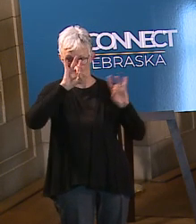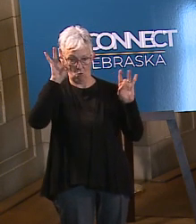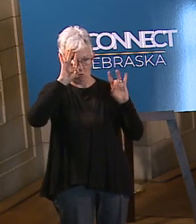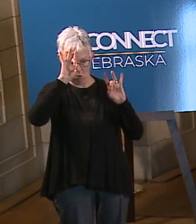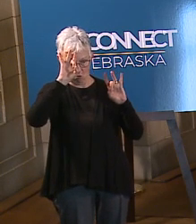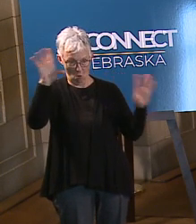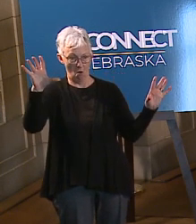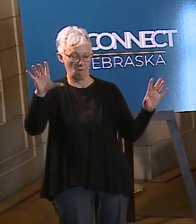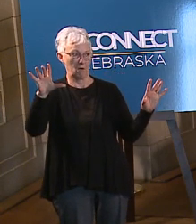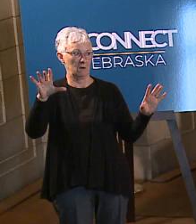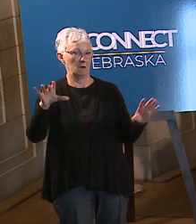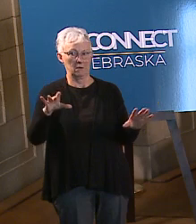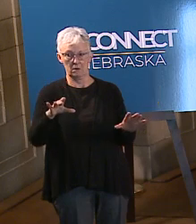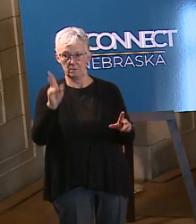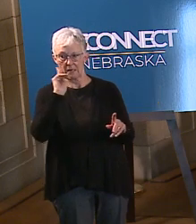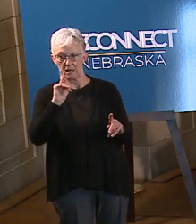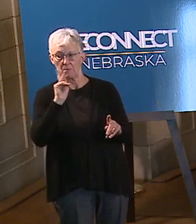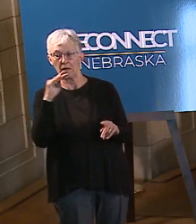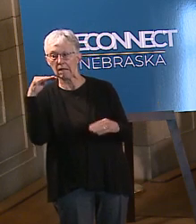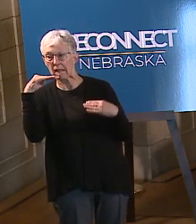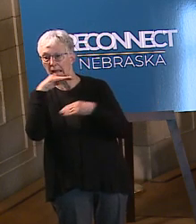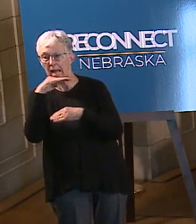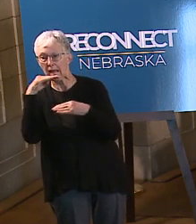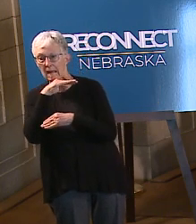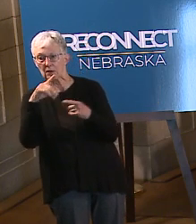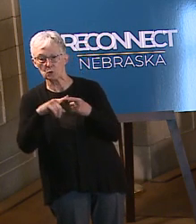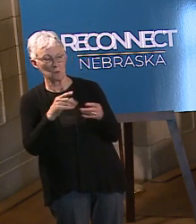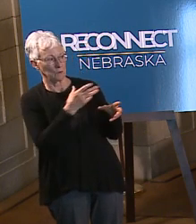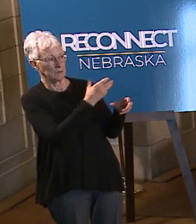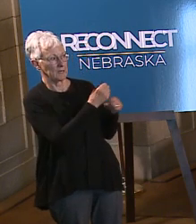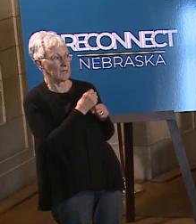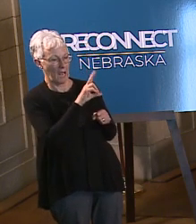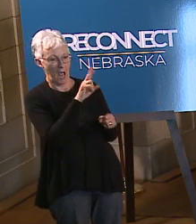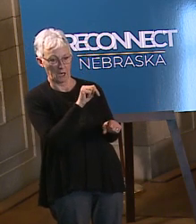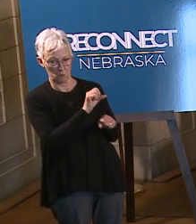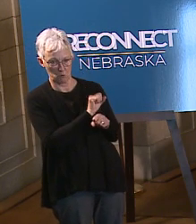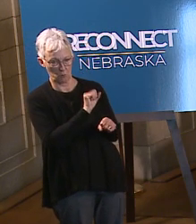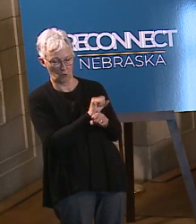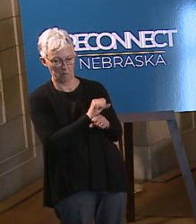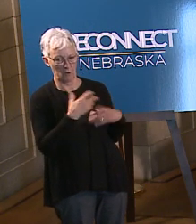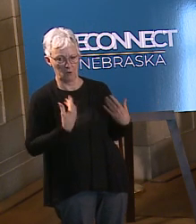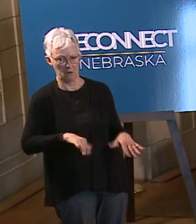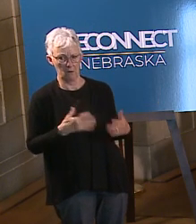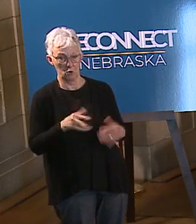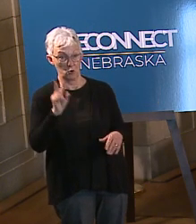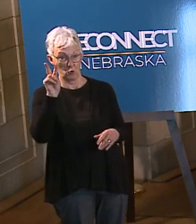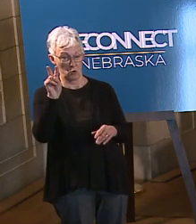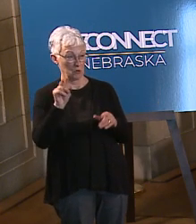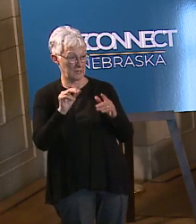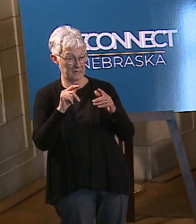ONE, I WANT TO EMPHASIZE, NEBRASKA DID NOT GET HIT WITH THE FRAUD LIKE MOST STATES, OR